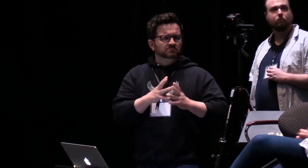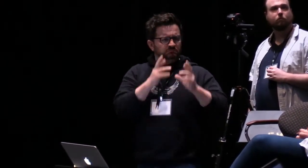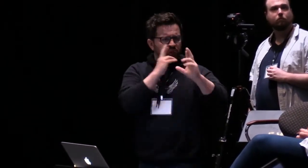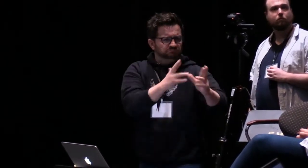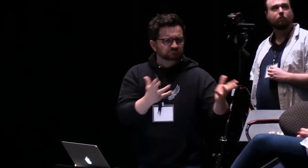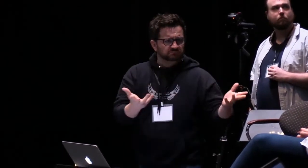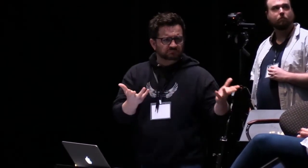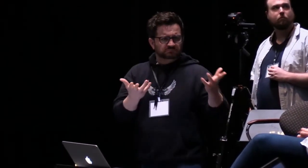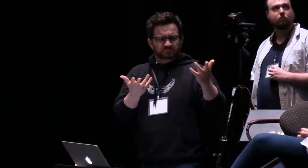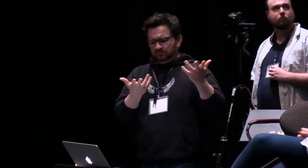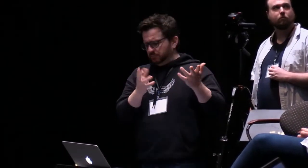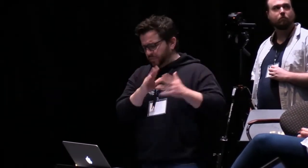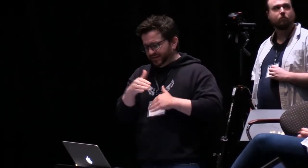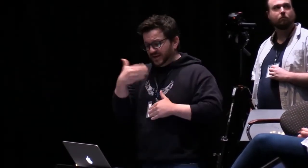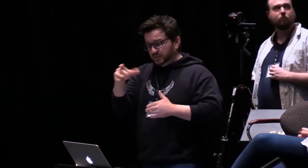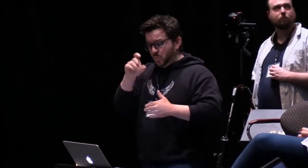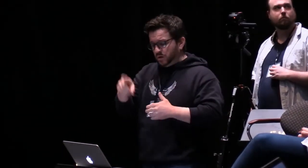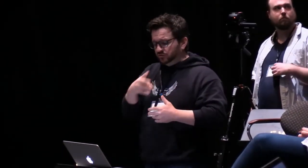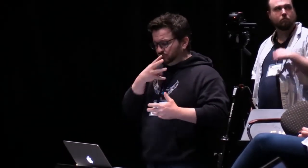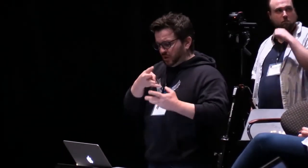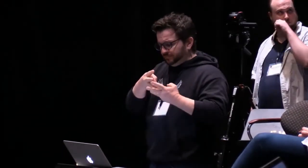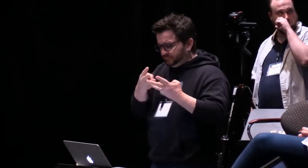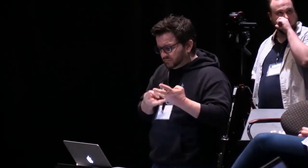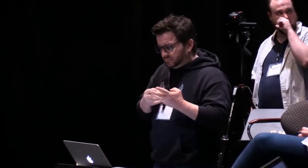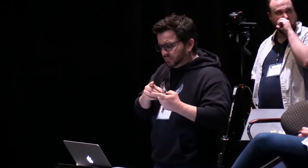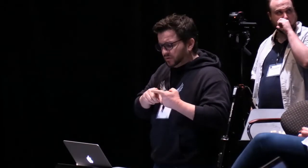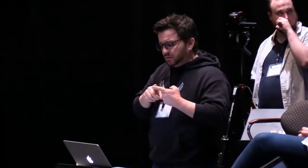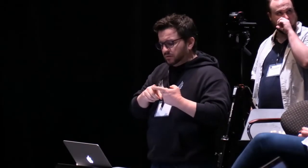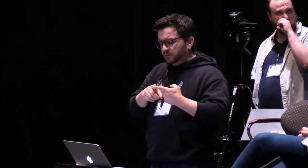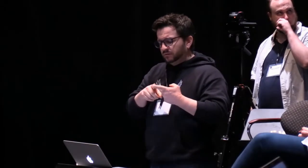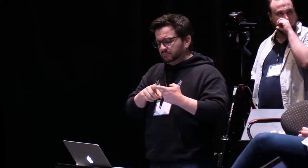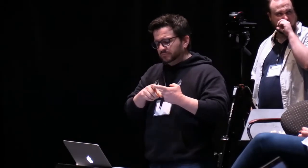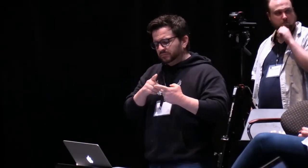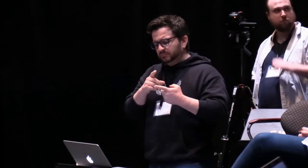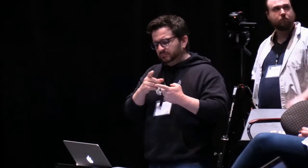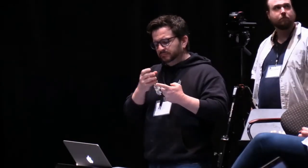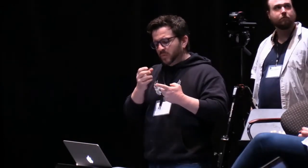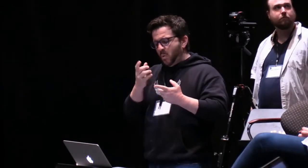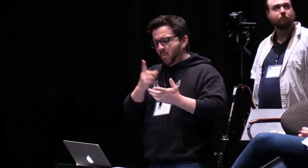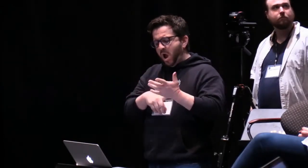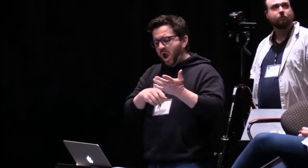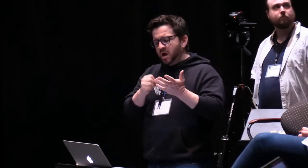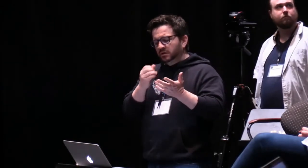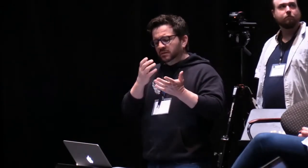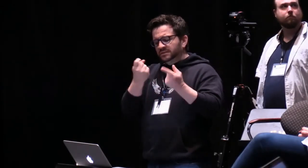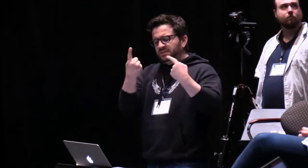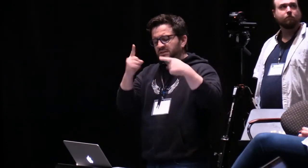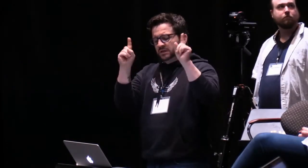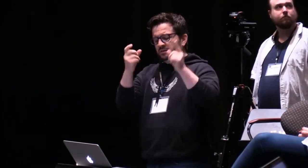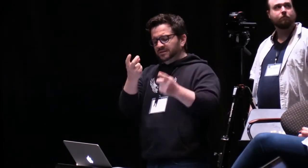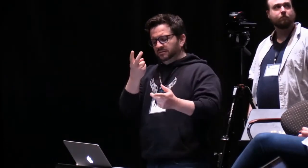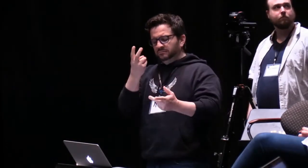or if you decide to answer the question, we'll honor that. So there may be questions you may not wanna answer,